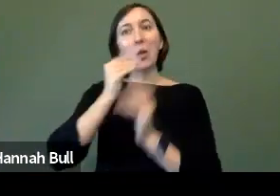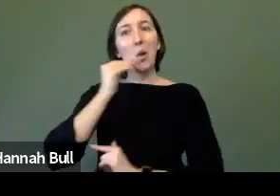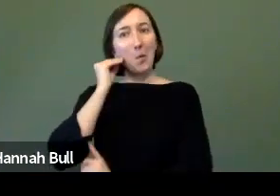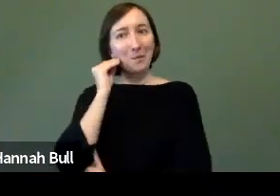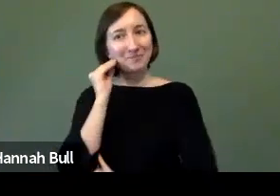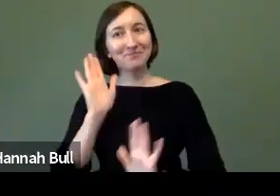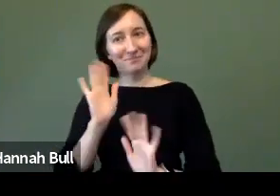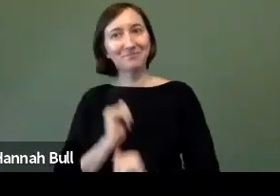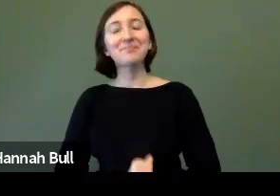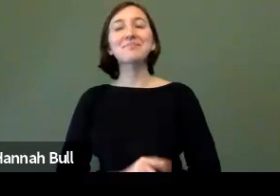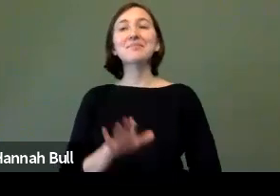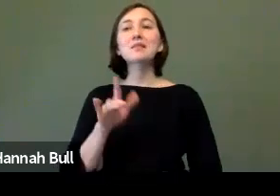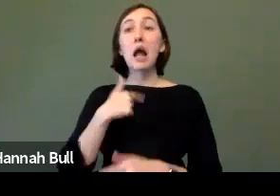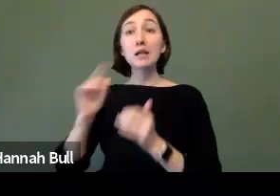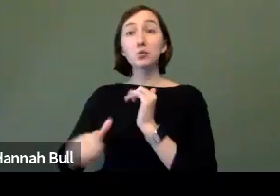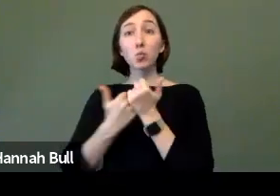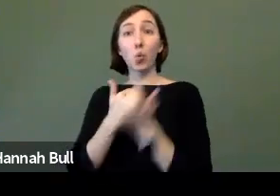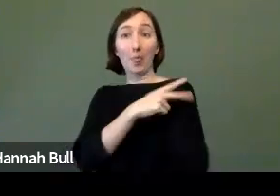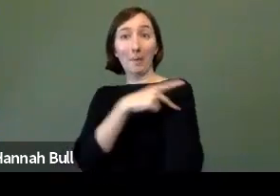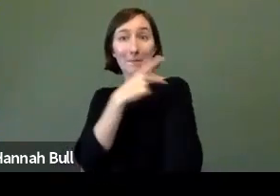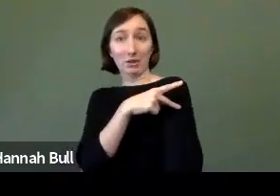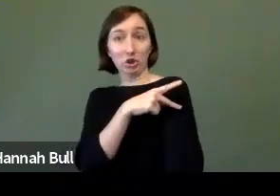I support our patients who have intellectual